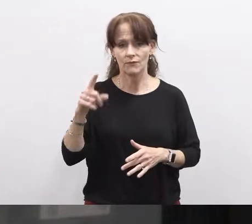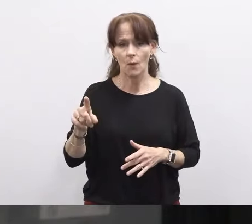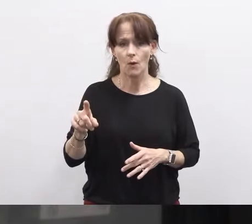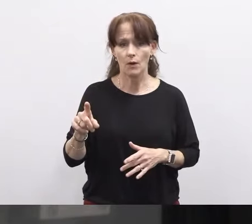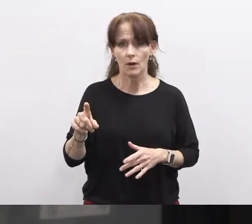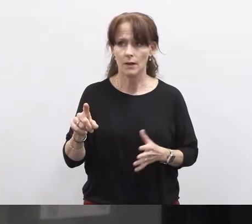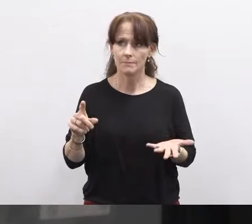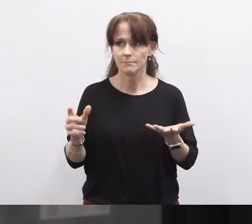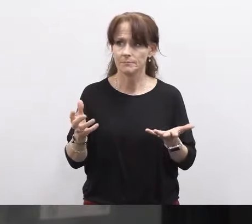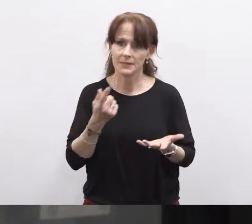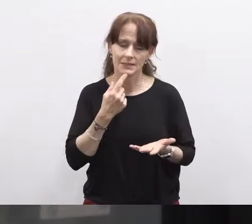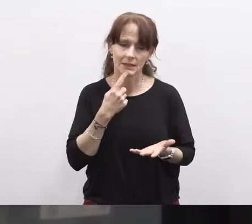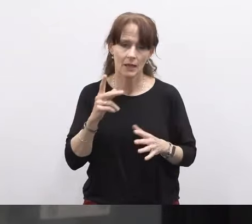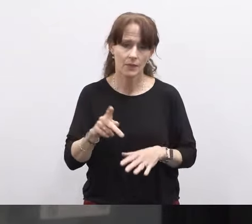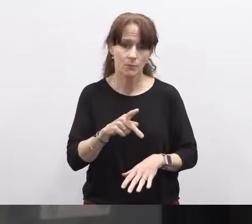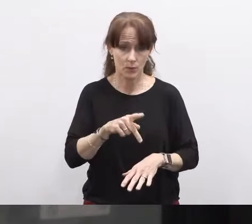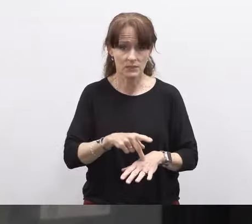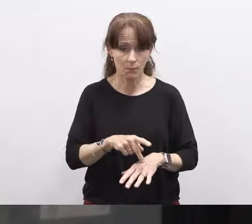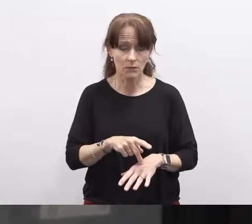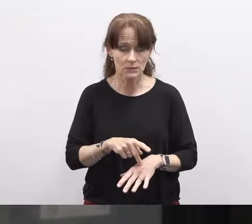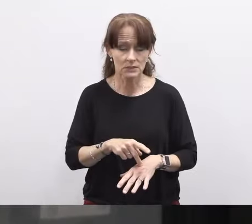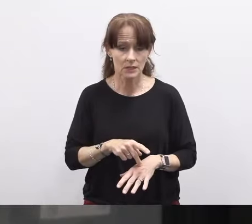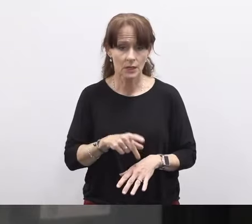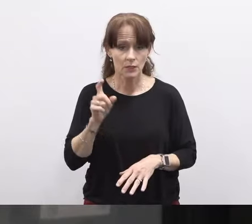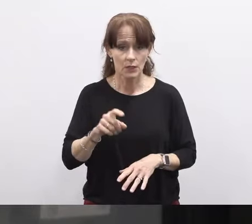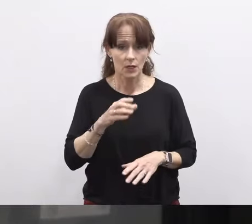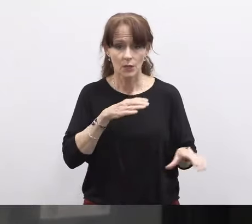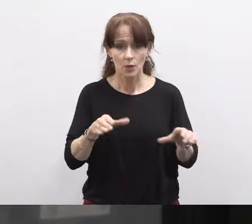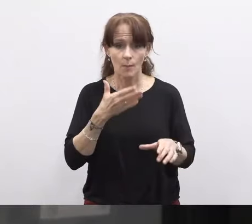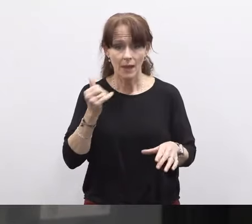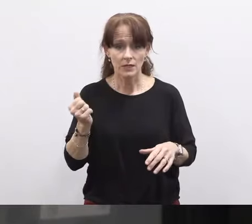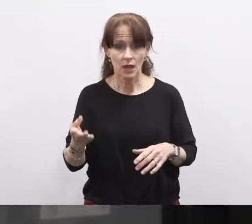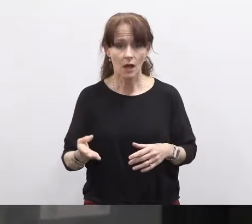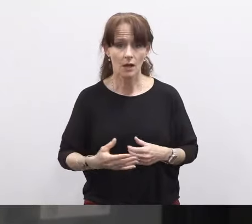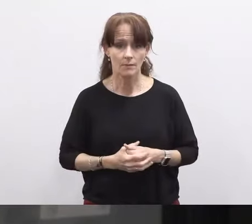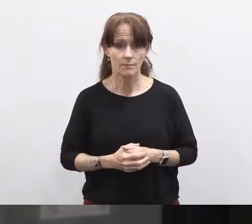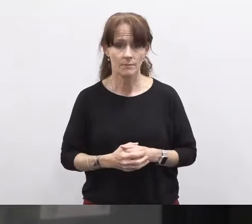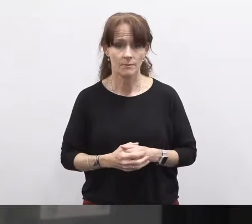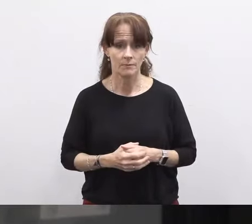let's say the principals, you need to do a better job. I mean, 'cause, I mean,